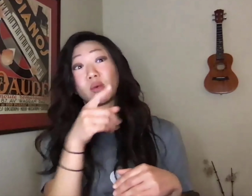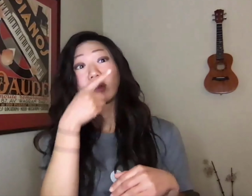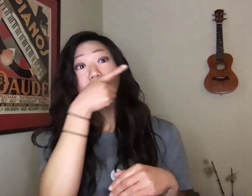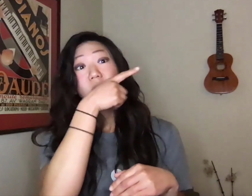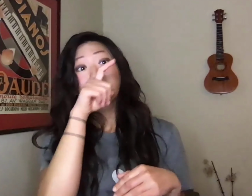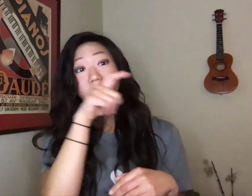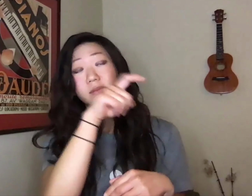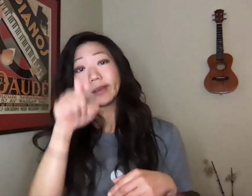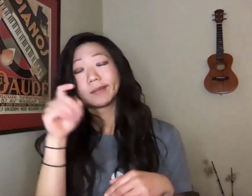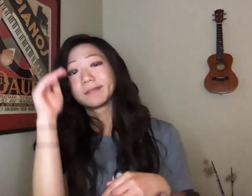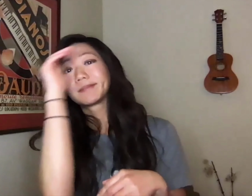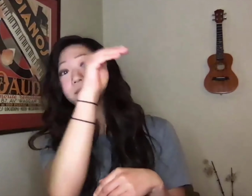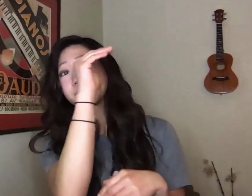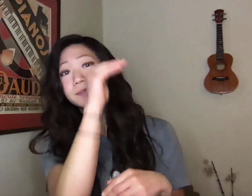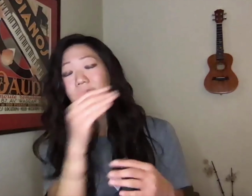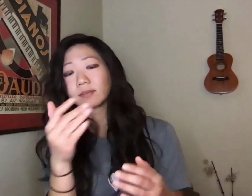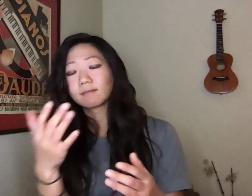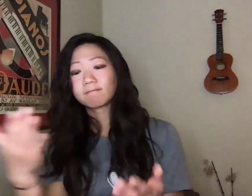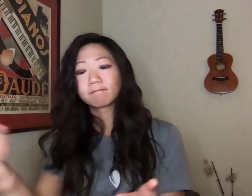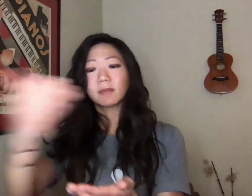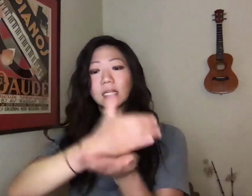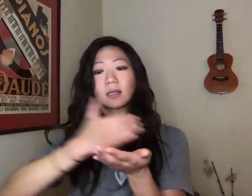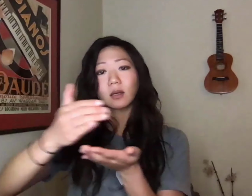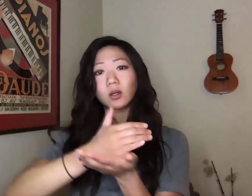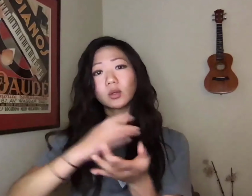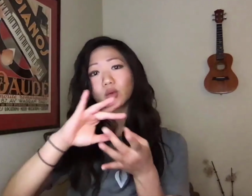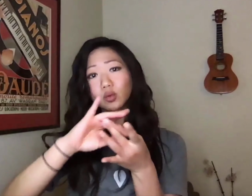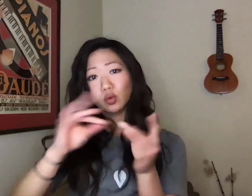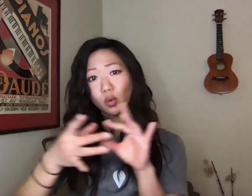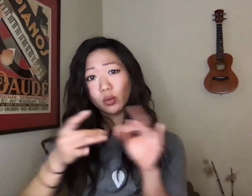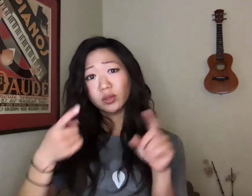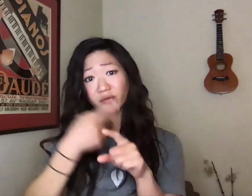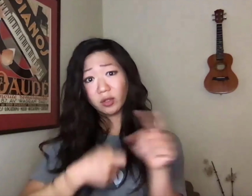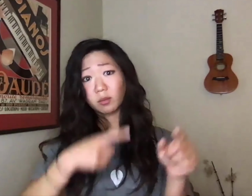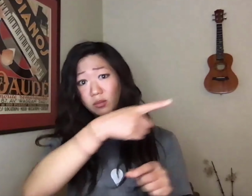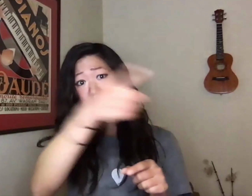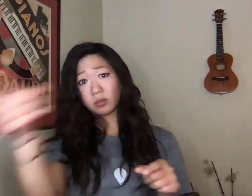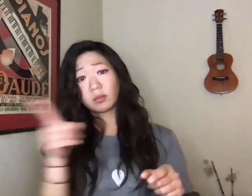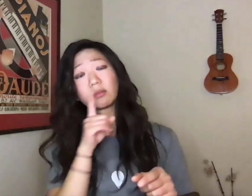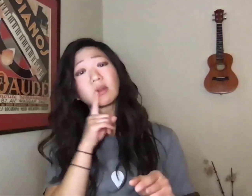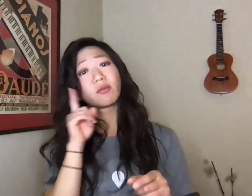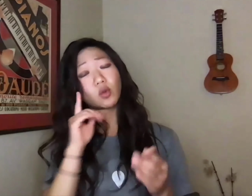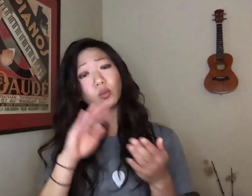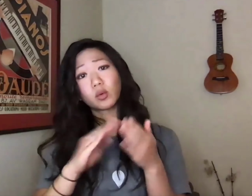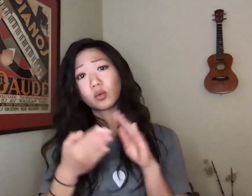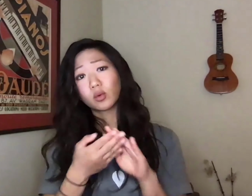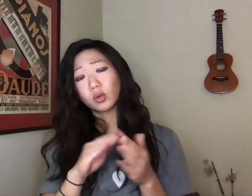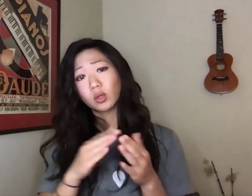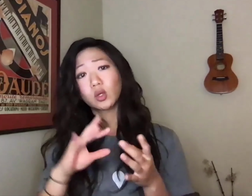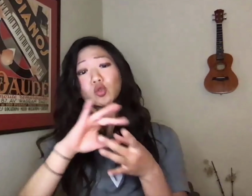So when you join this FB group, you can read real testimonies of people